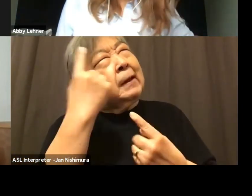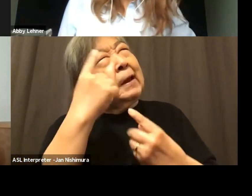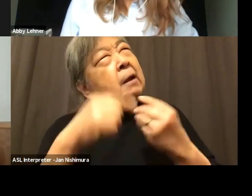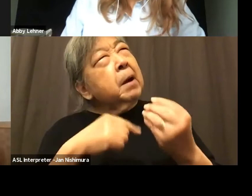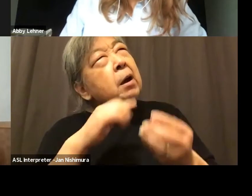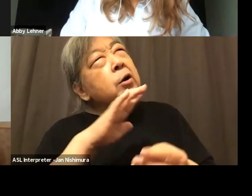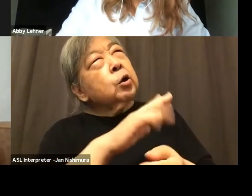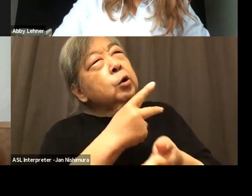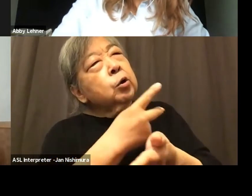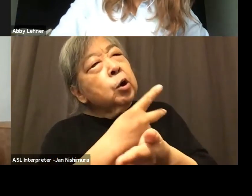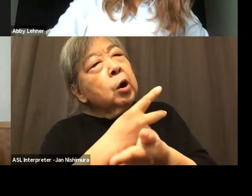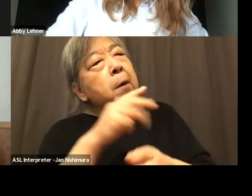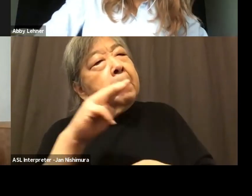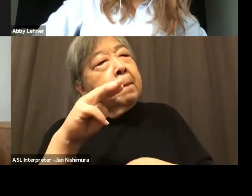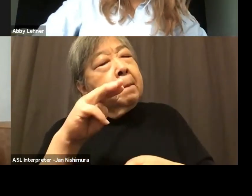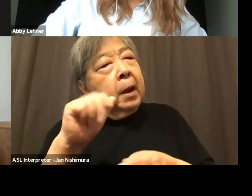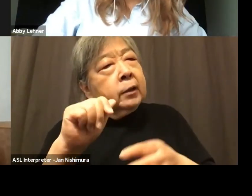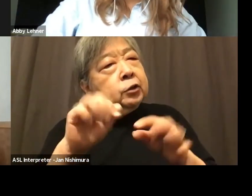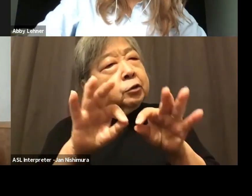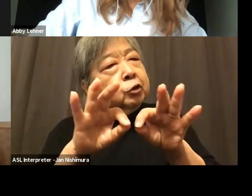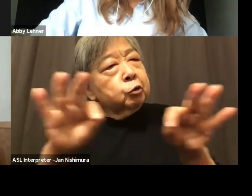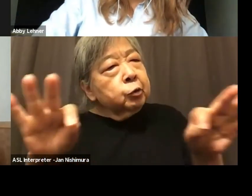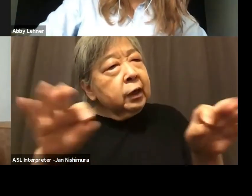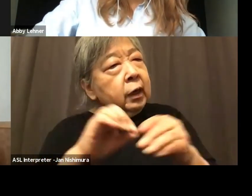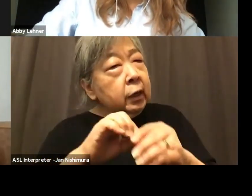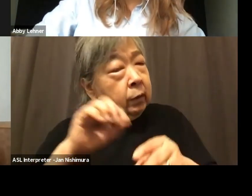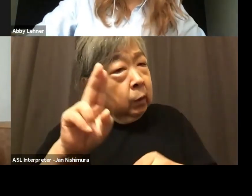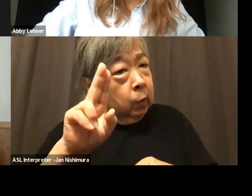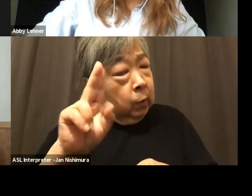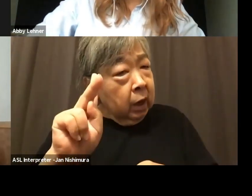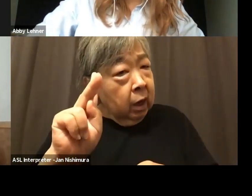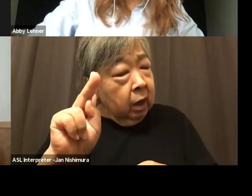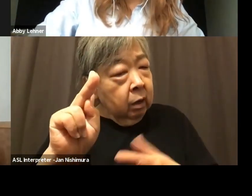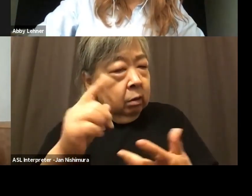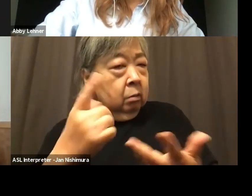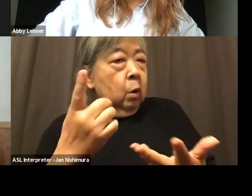in the United Kingdom, what was the high point?